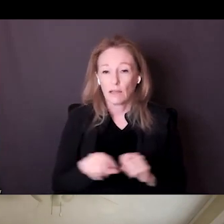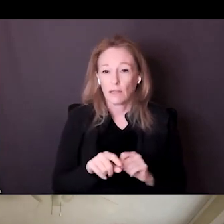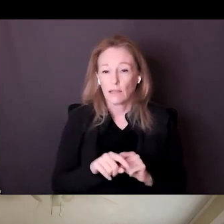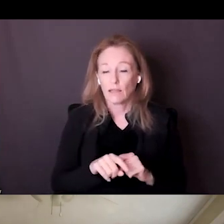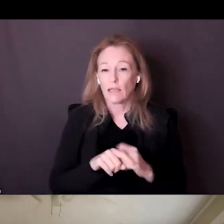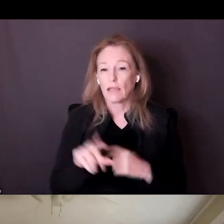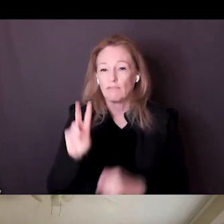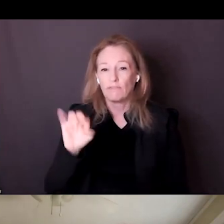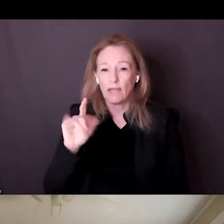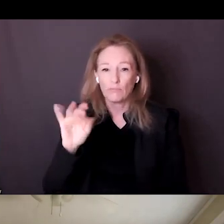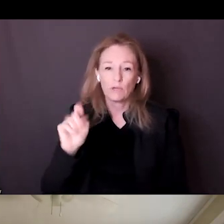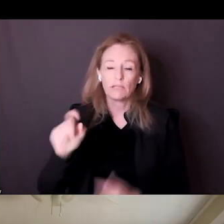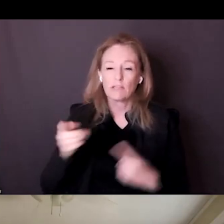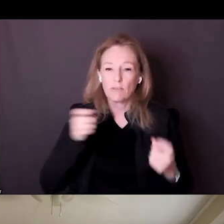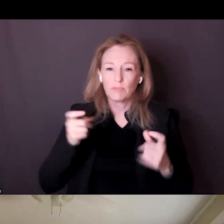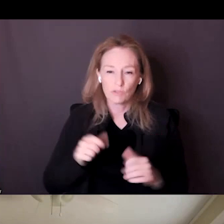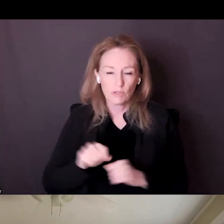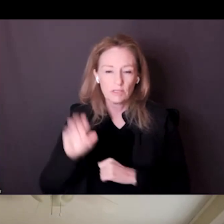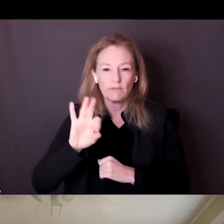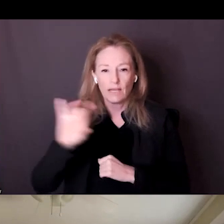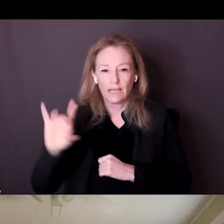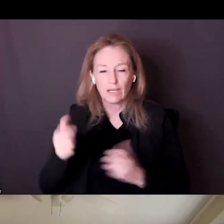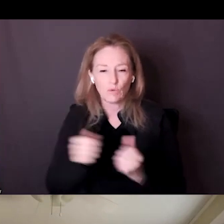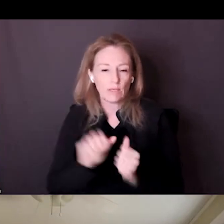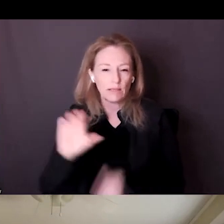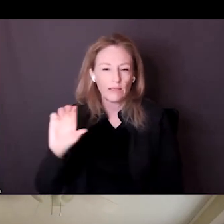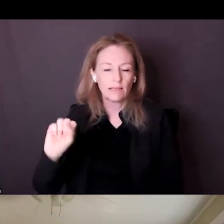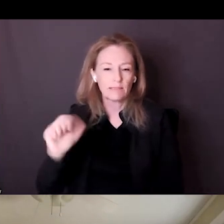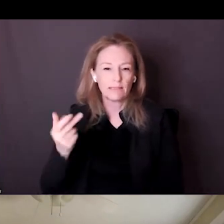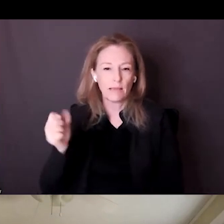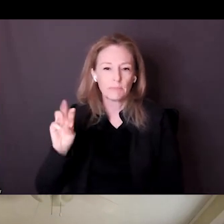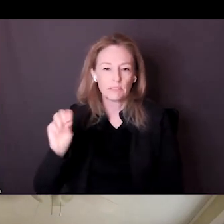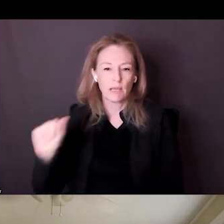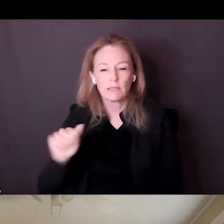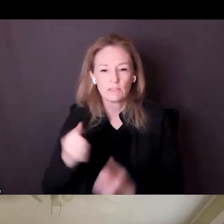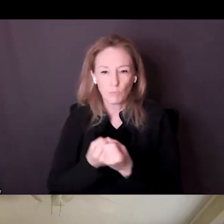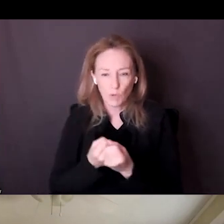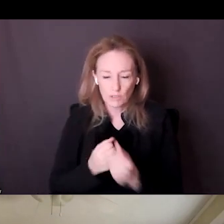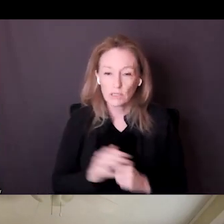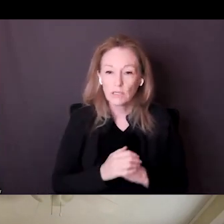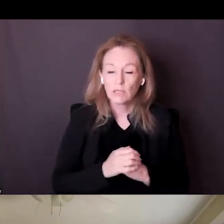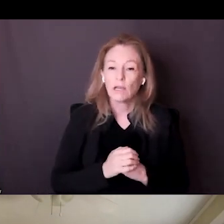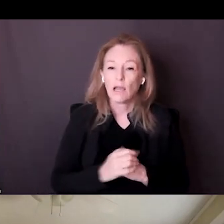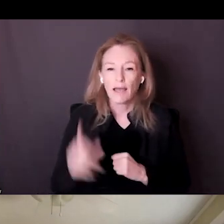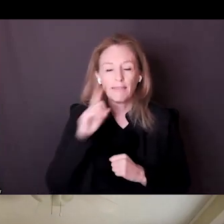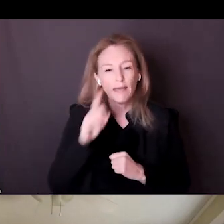ADMINISTRATORS OF 988. I THOUGHT I WOULD SHARE ABOUT HOW I GOT